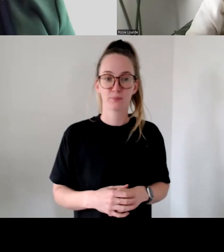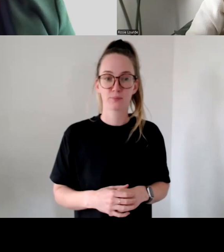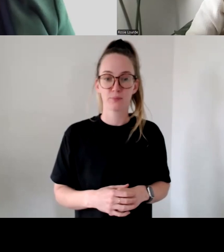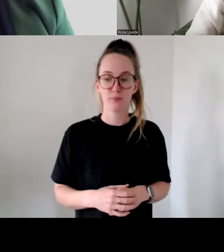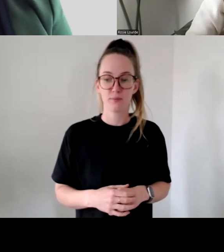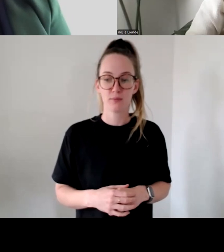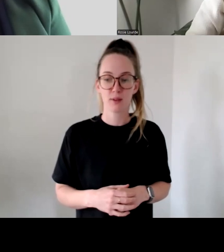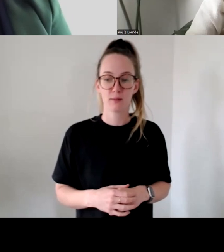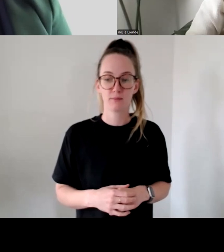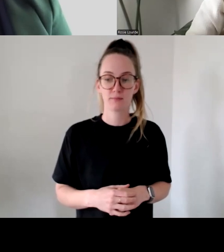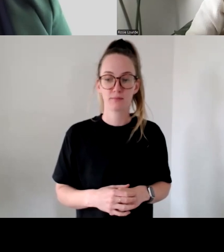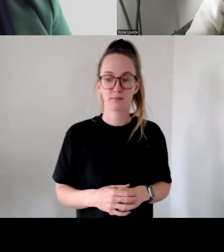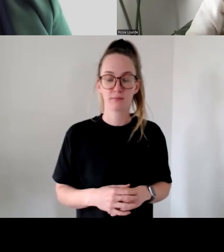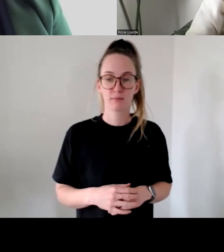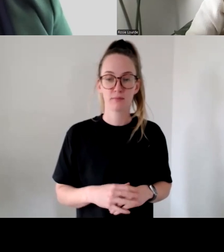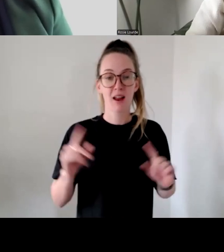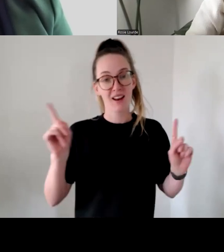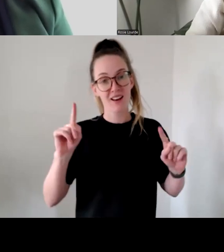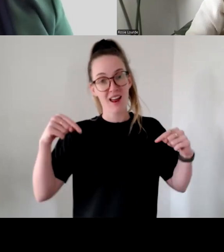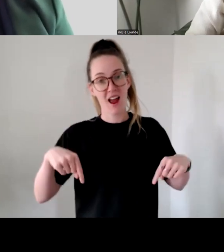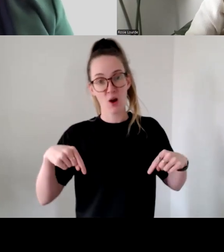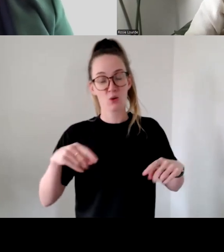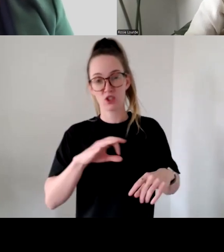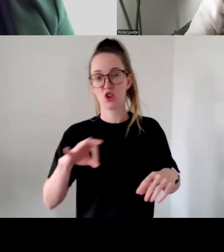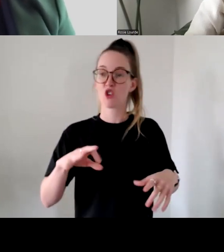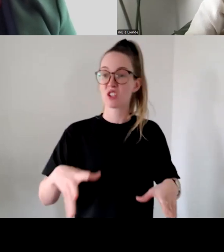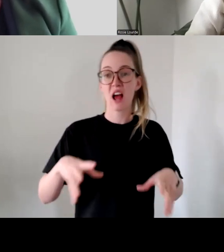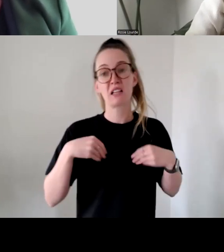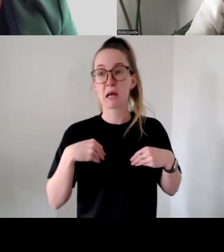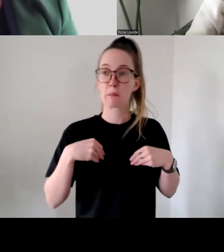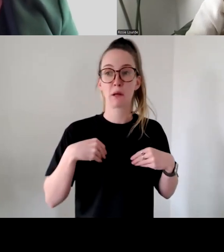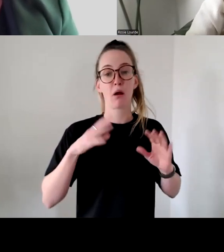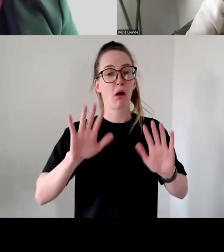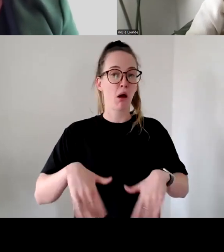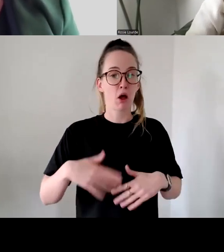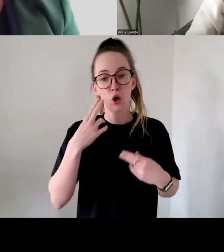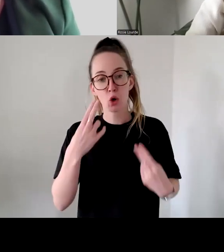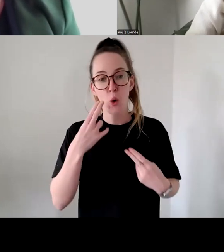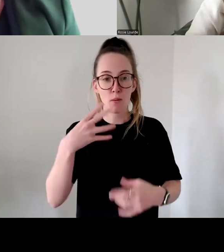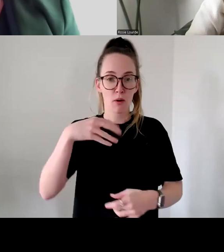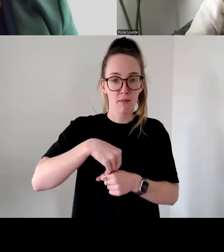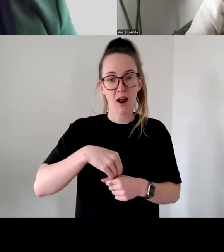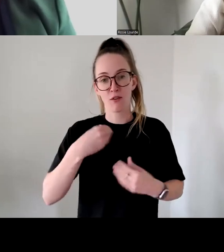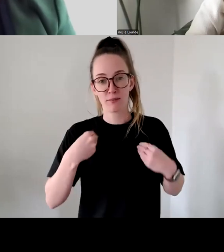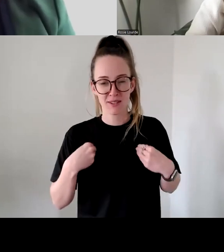that is not just accepted as a normal part of doing business, but you are right,